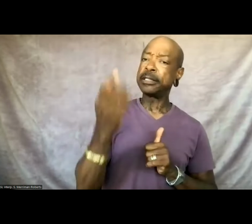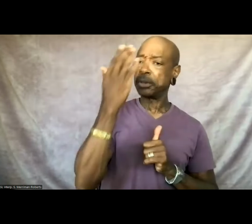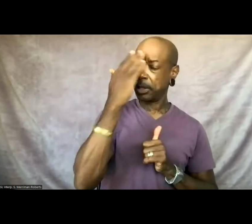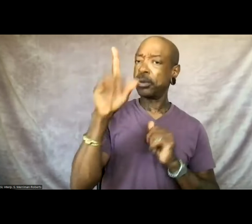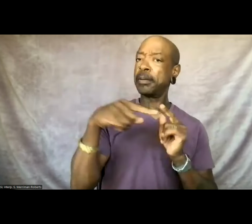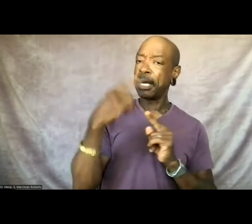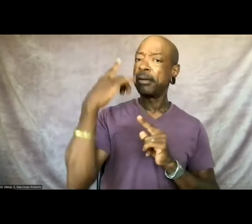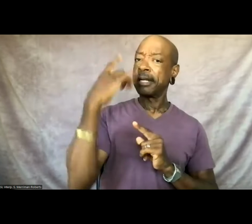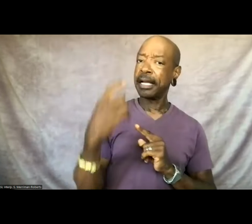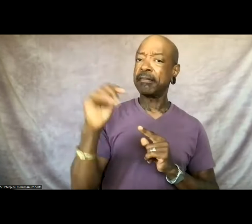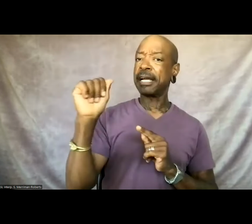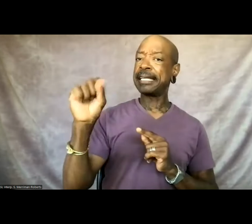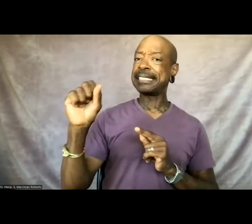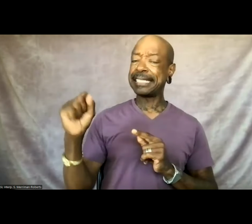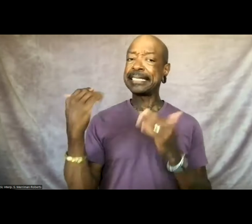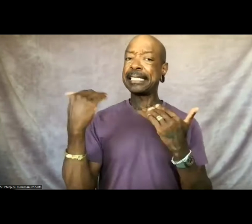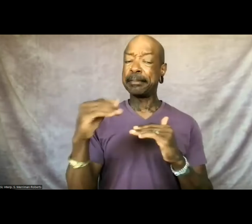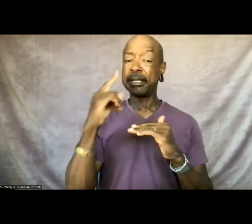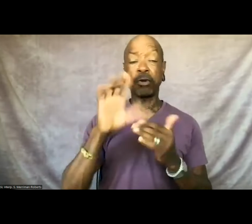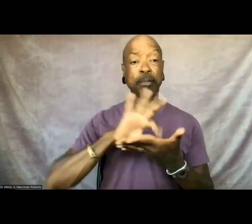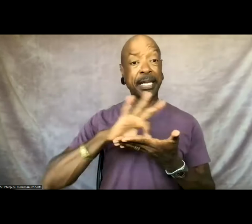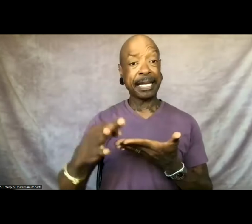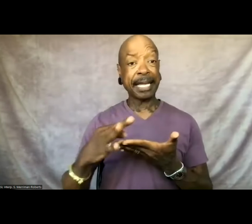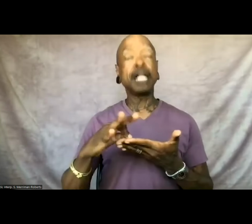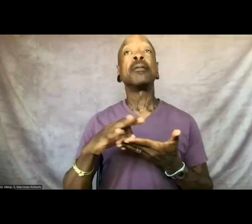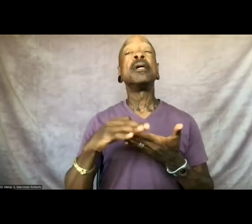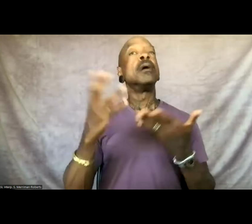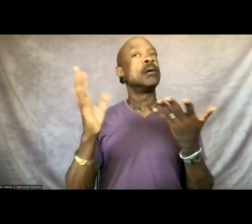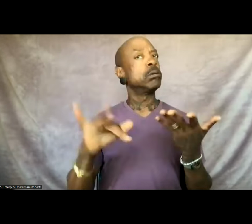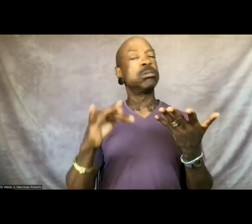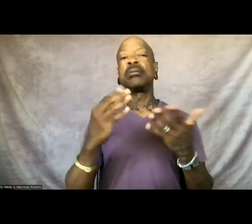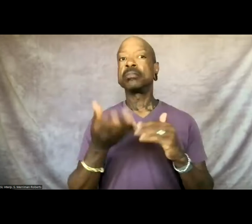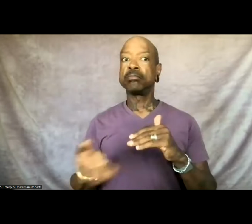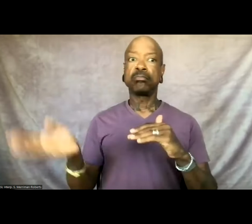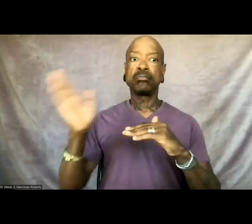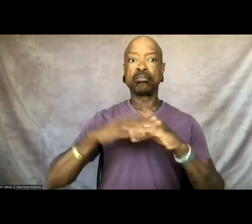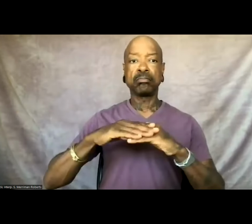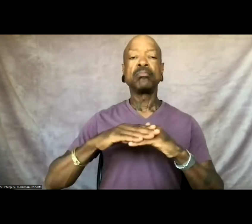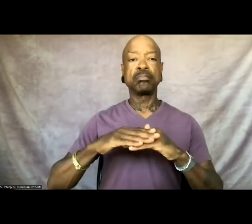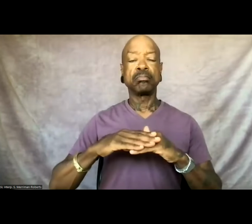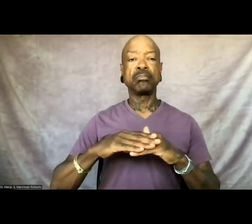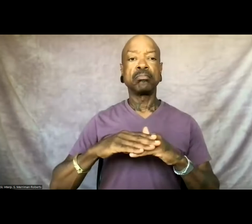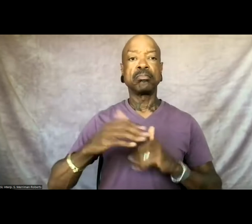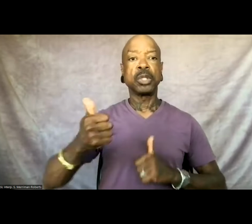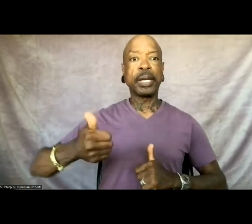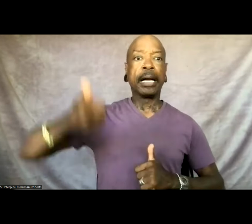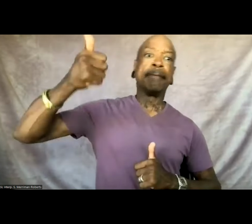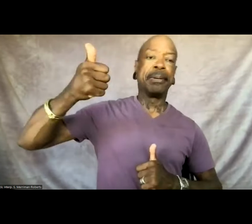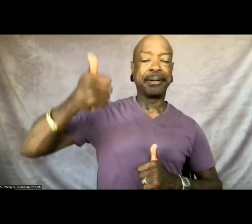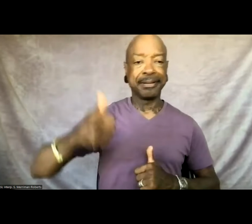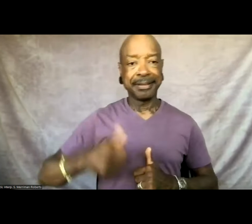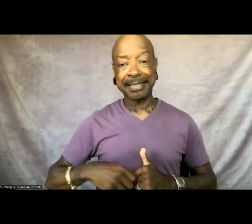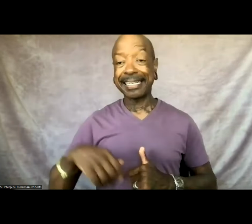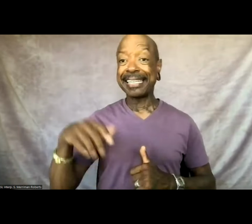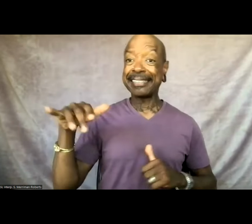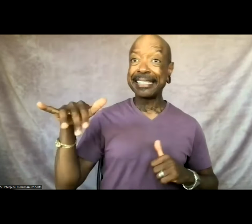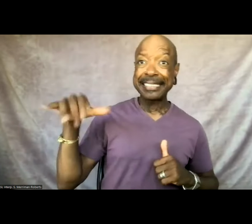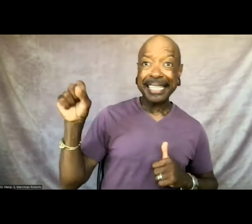Twitter or Facebook right now and put out a message saying